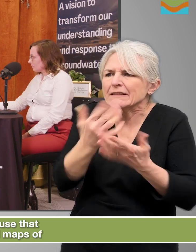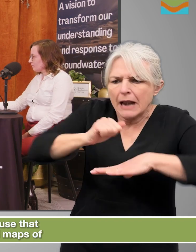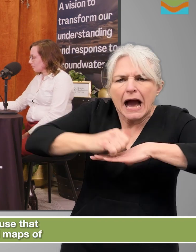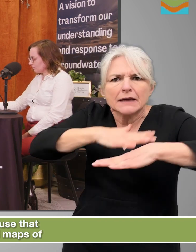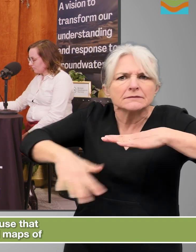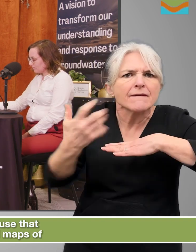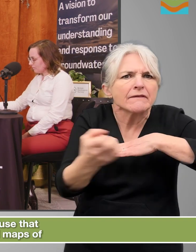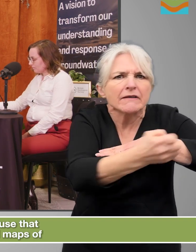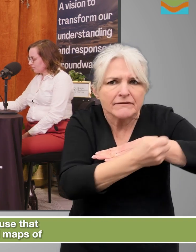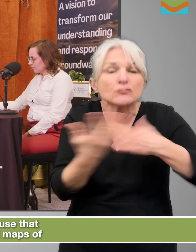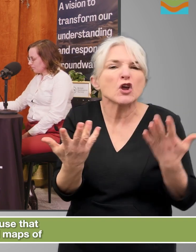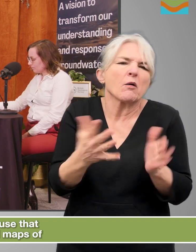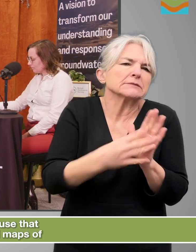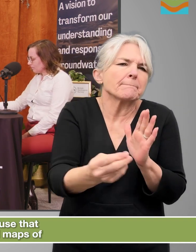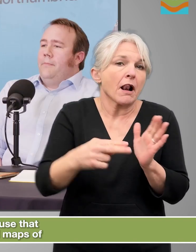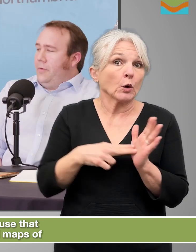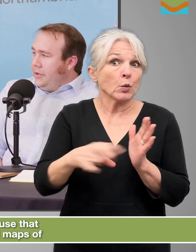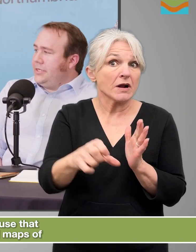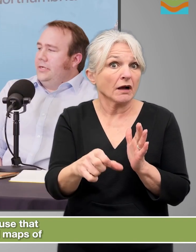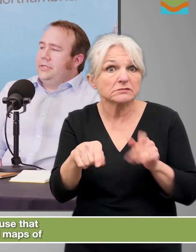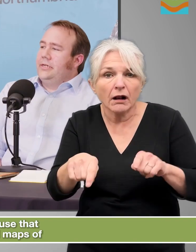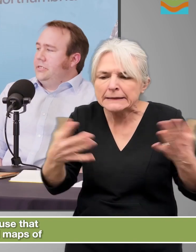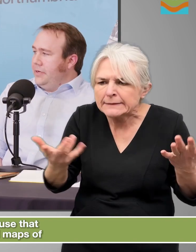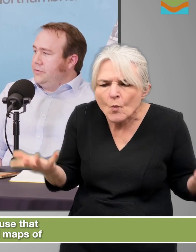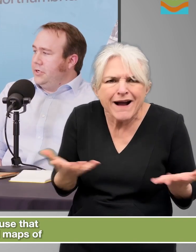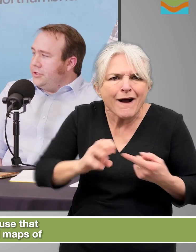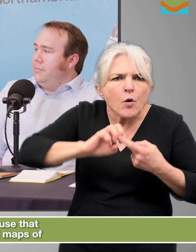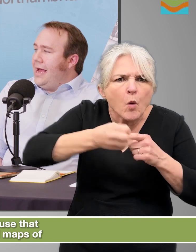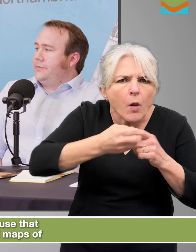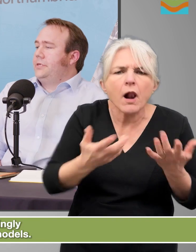where's the ironstone? But we use that on the sense to build geological maps of